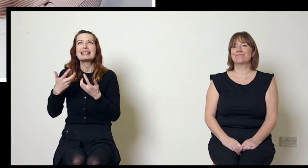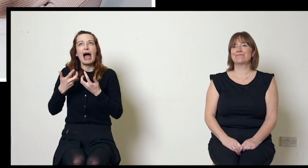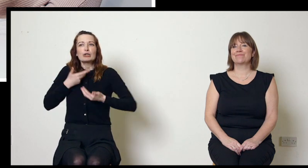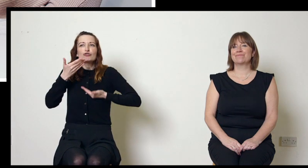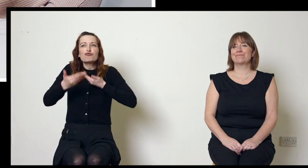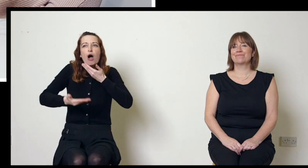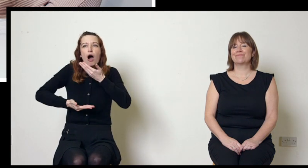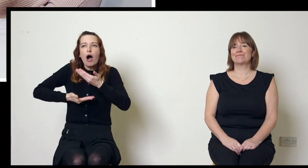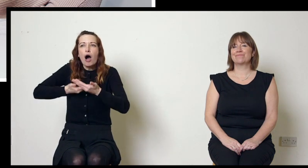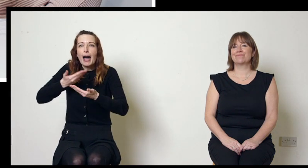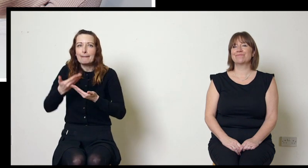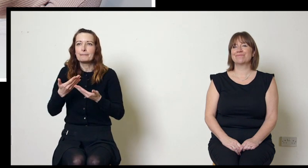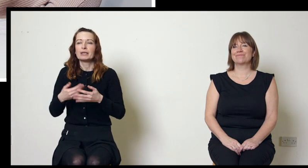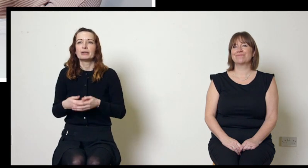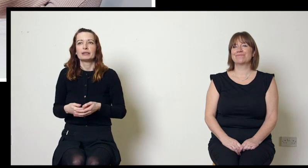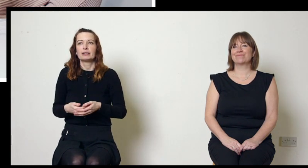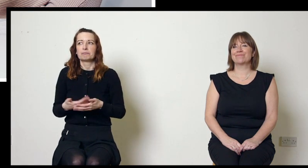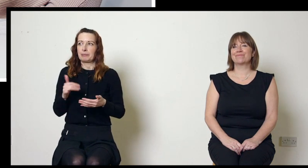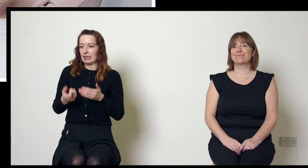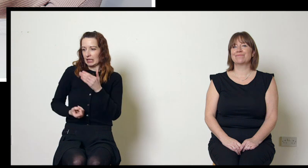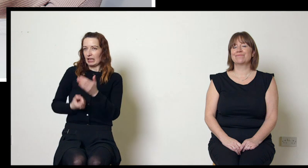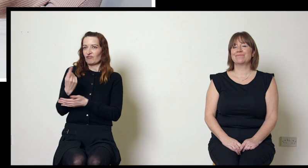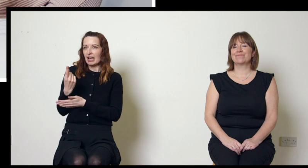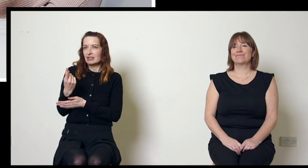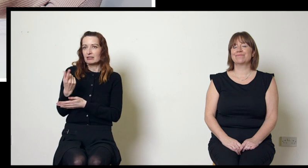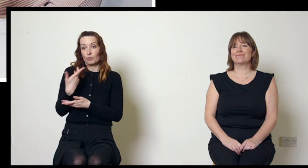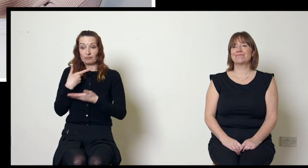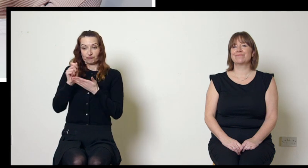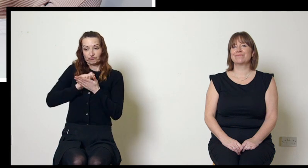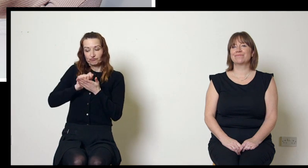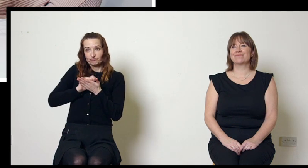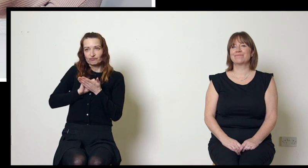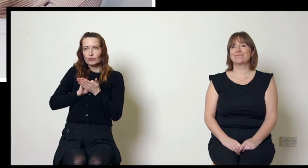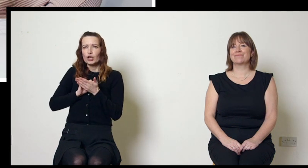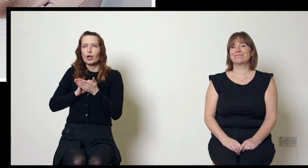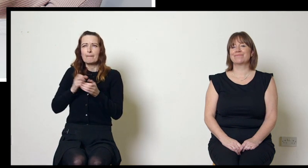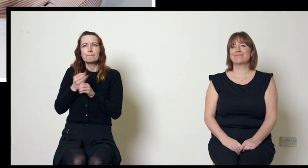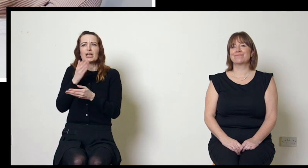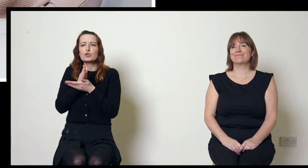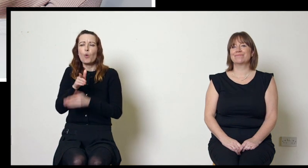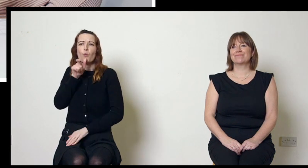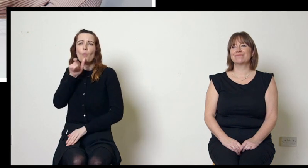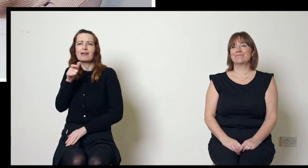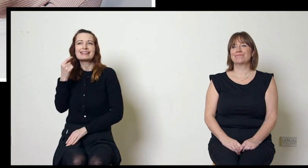anything that we’re doing, an event. We write it in a very different way and we explain it from